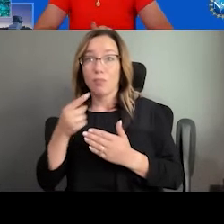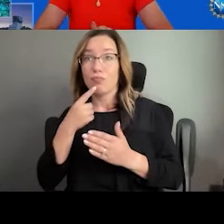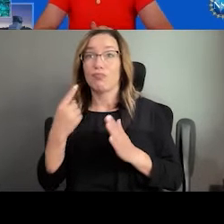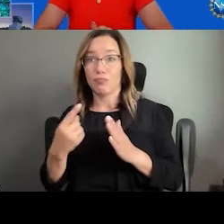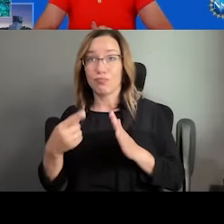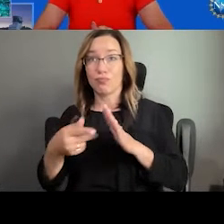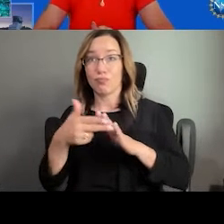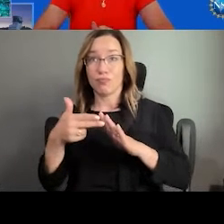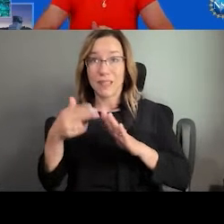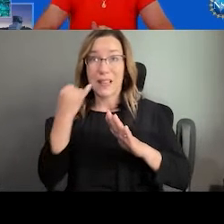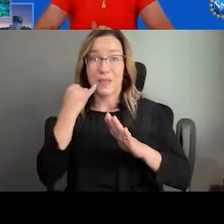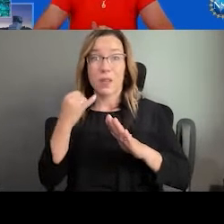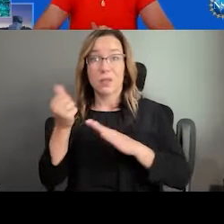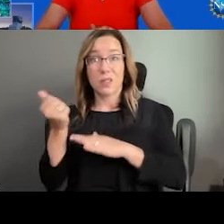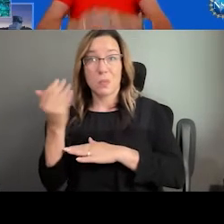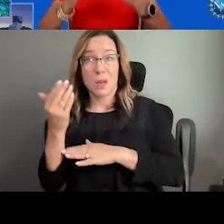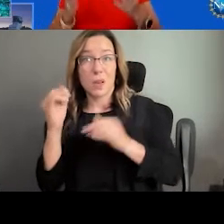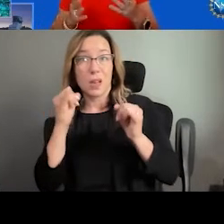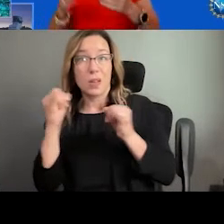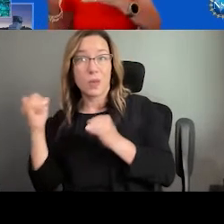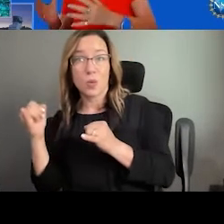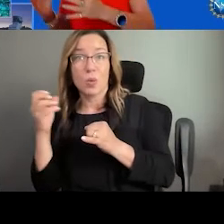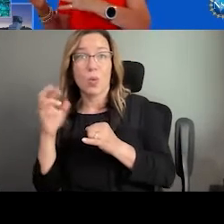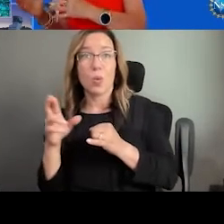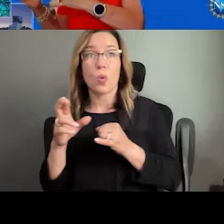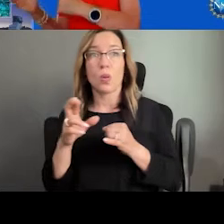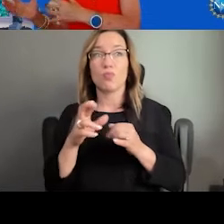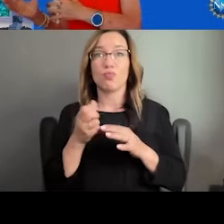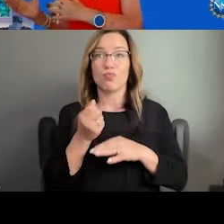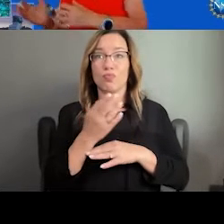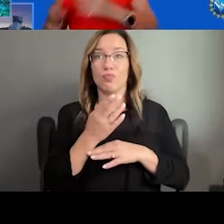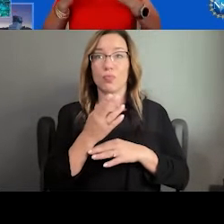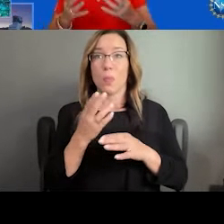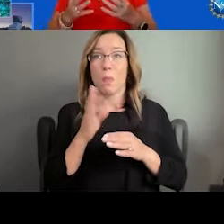submitted by an individual or a host institution.